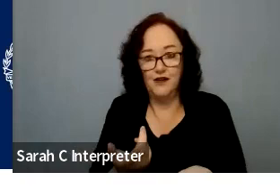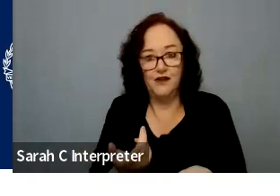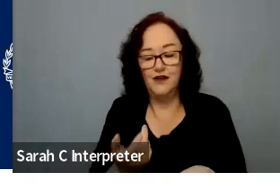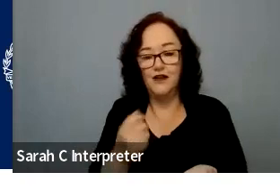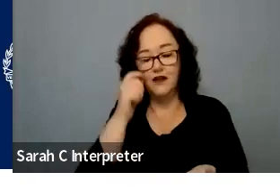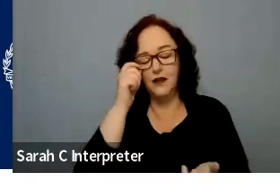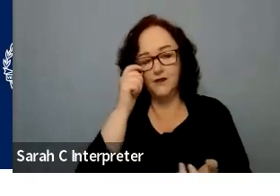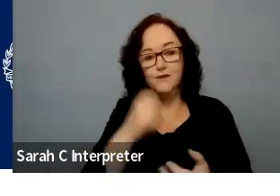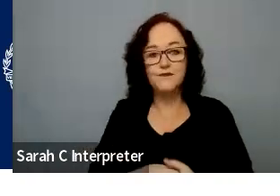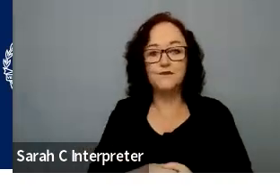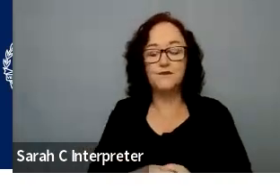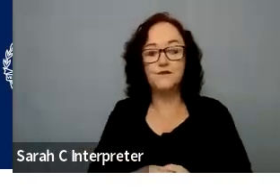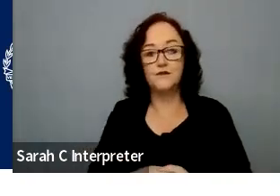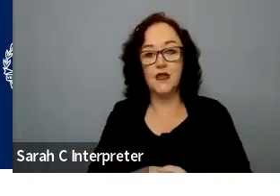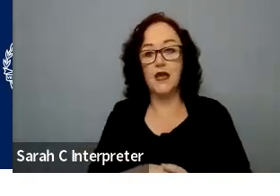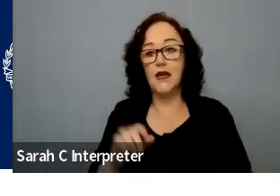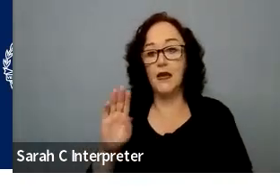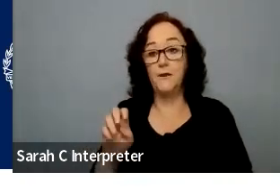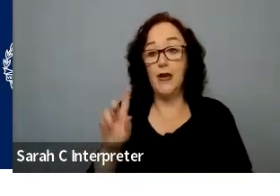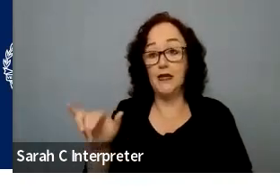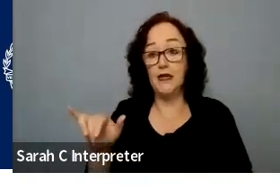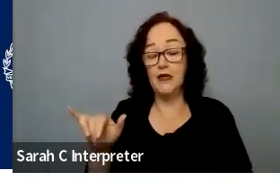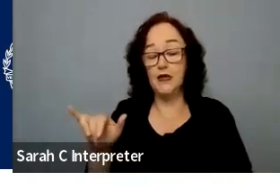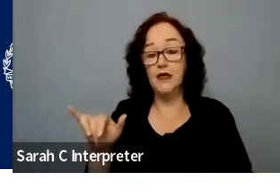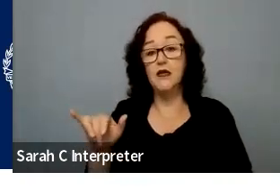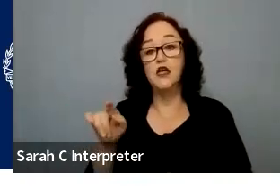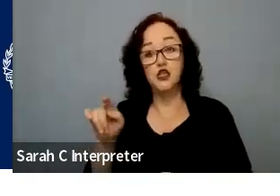and Betty who was doing the moving of people in and out and putting them where they needed to be